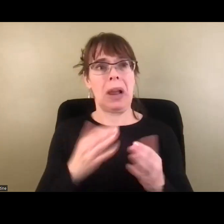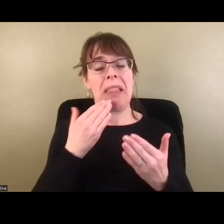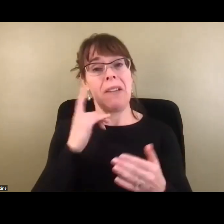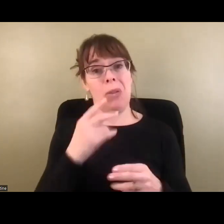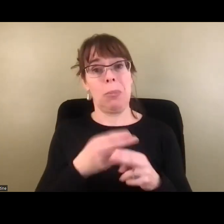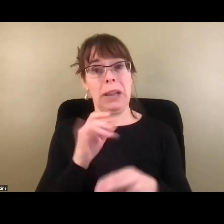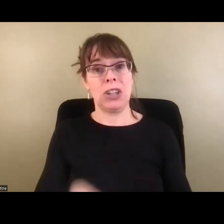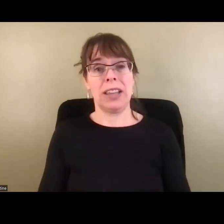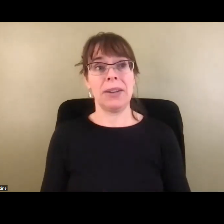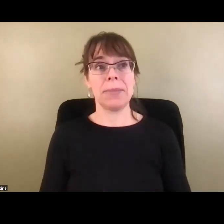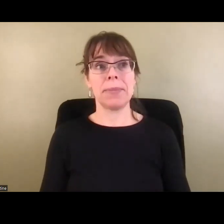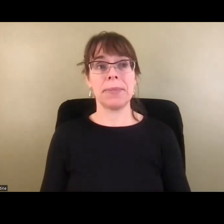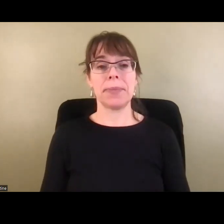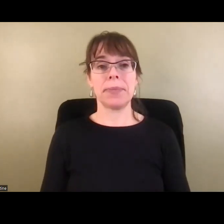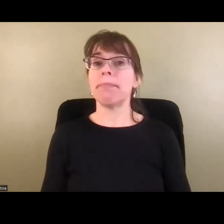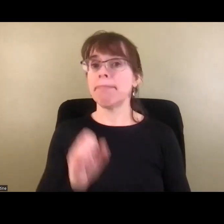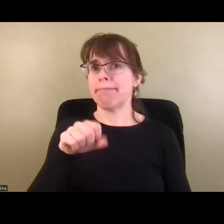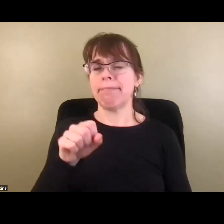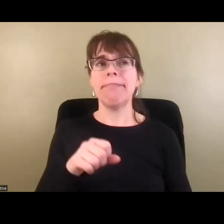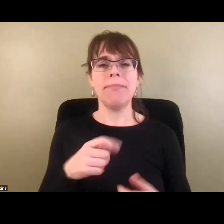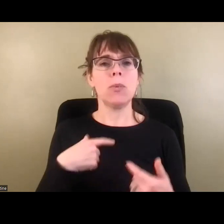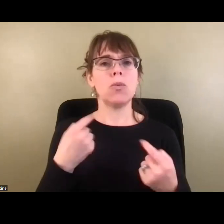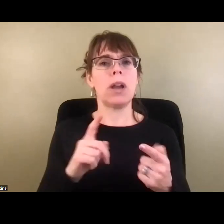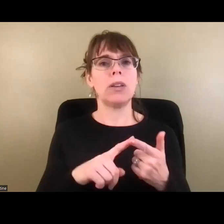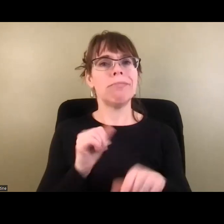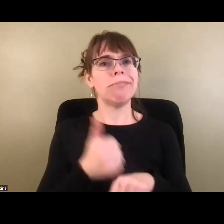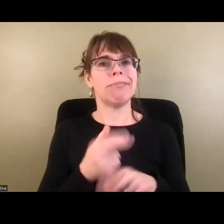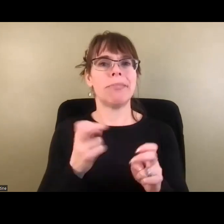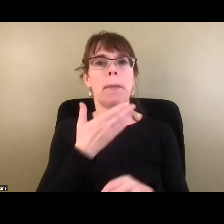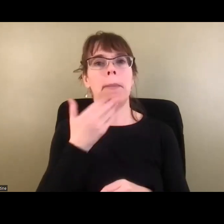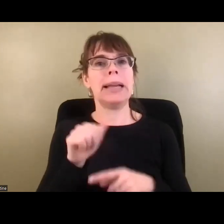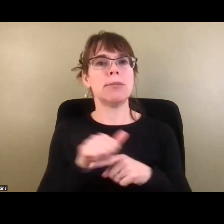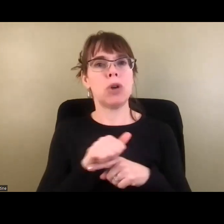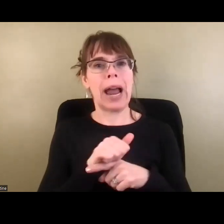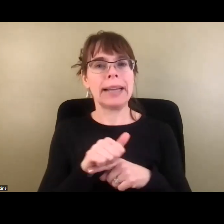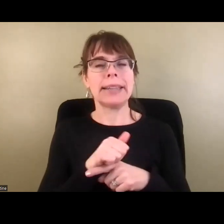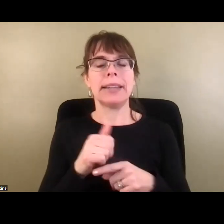Yeah, absolutely. And we do try to implement some best practices, you know, we have a quickly exit